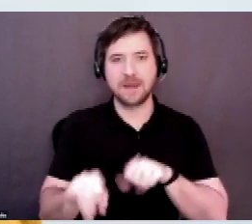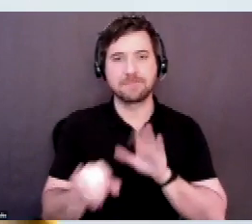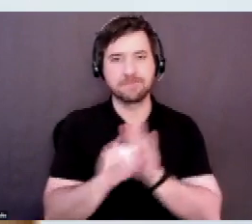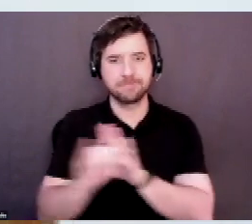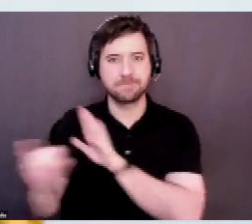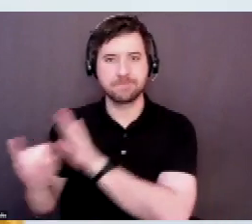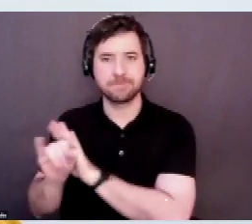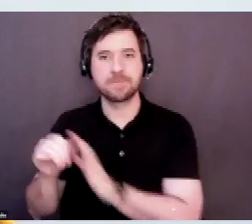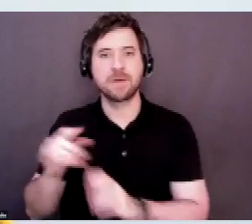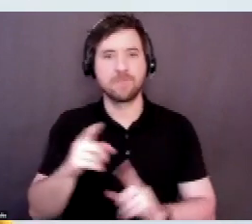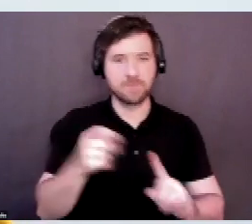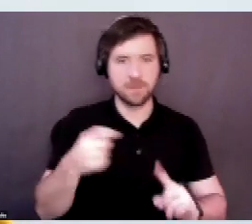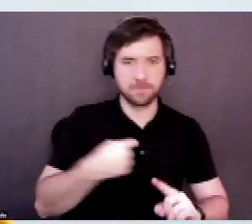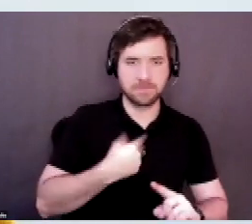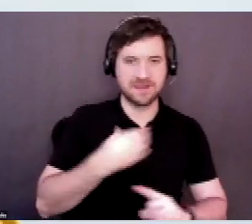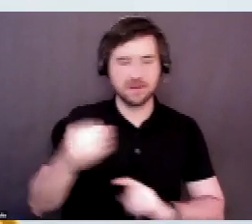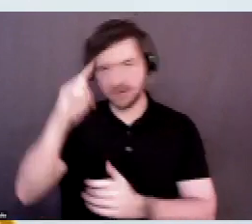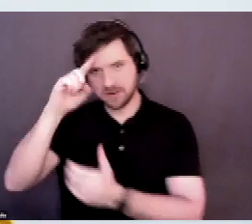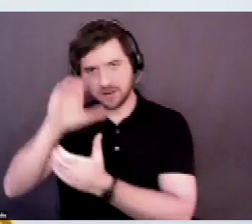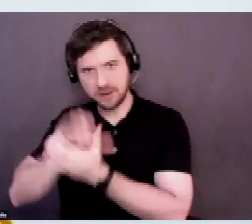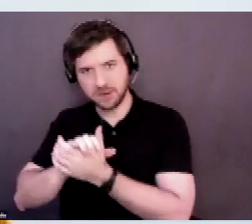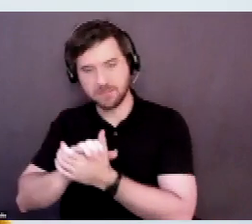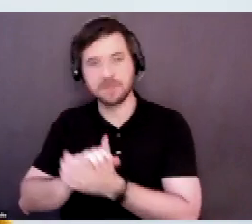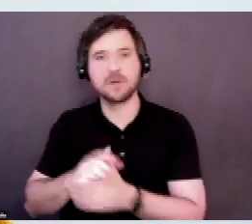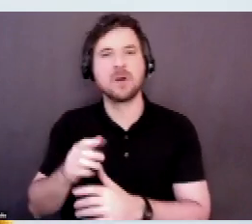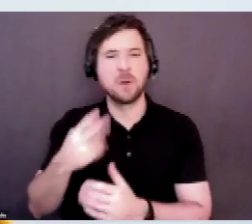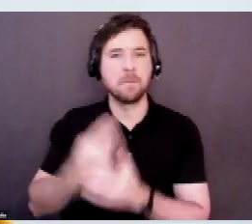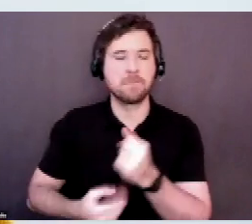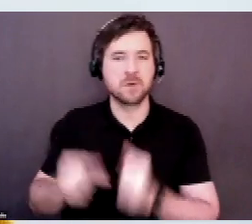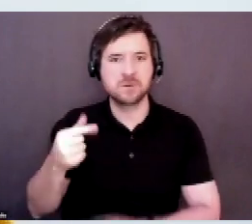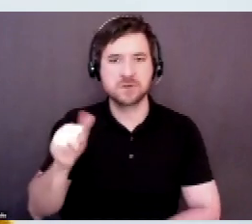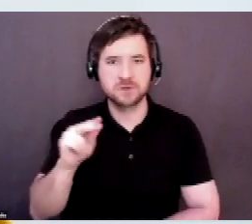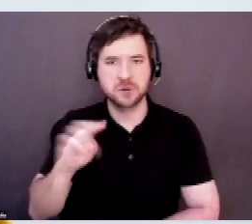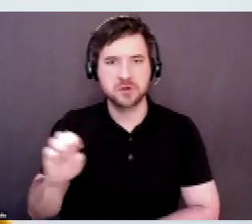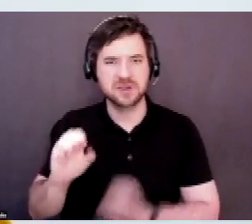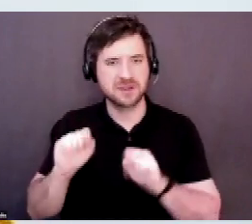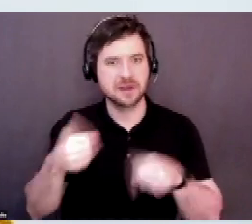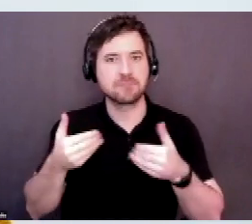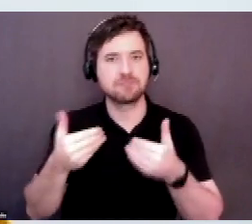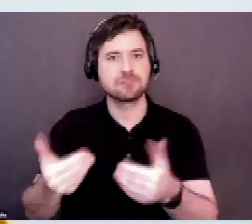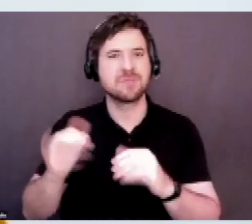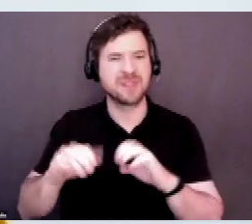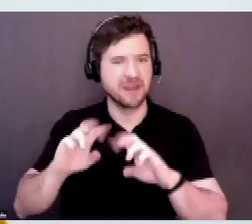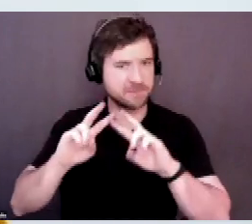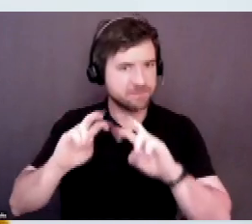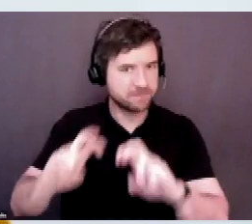and be able to perform the assessment. It took about maybe ten weeks. It came in stages.